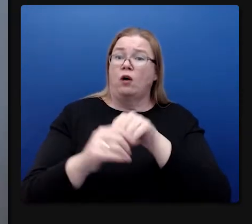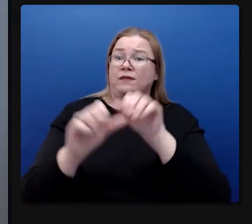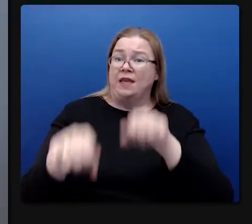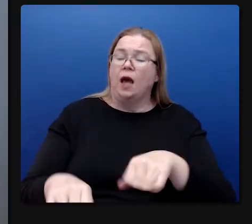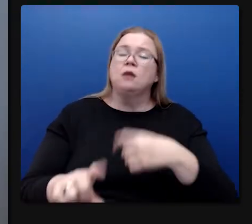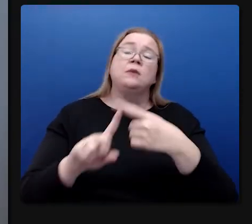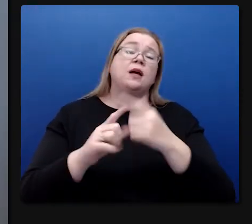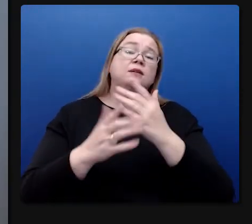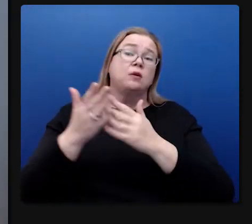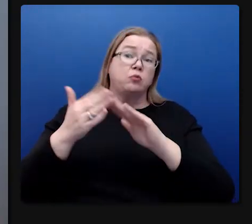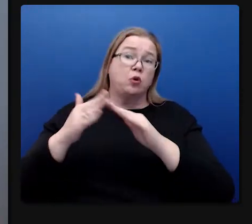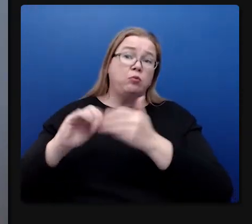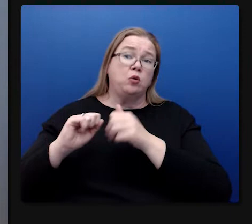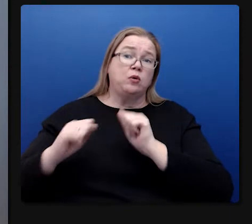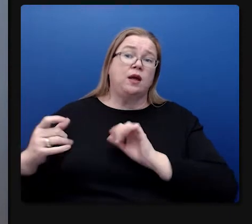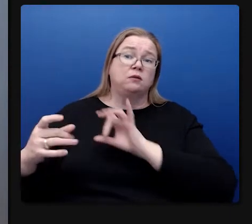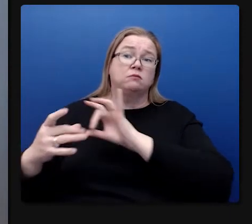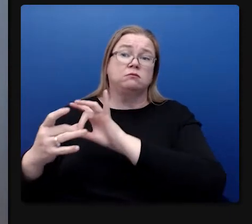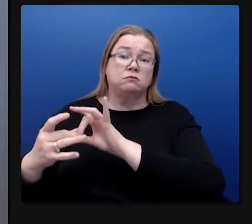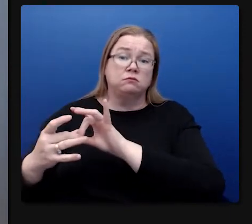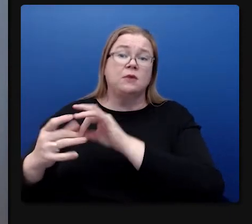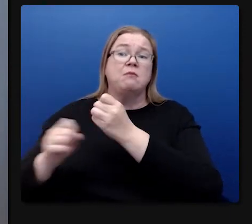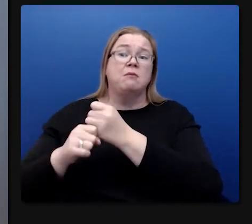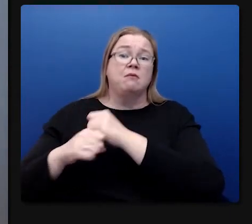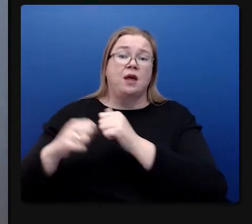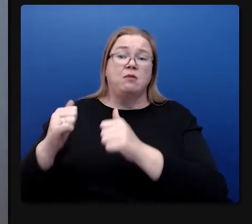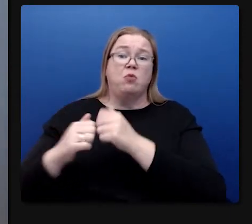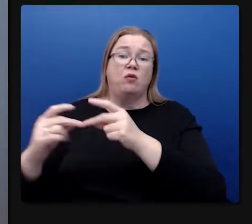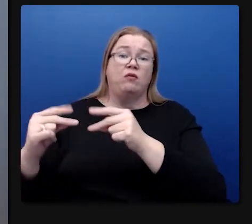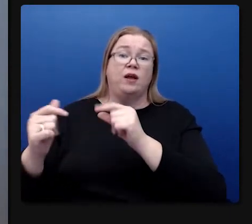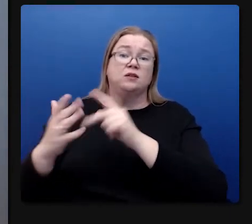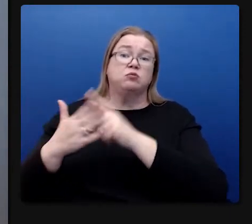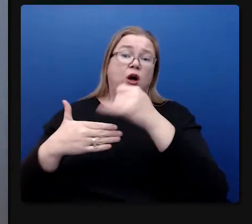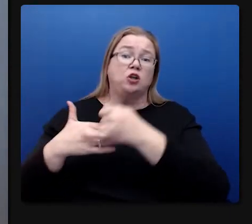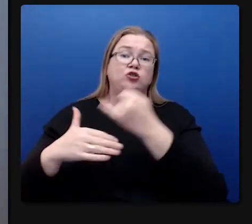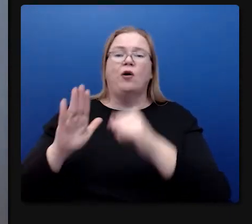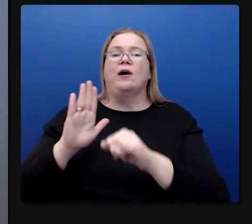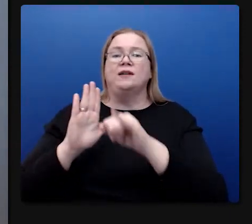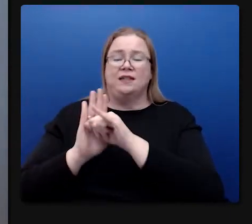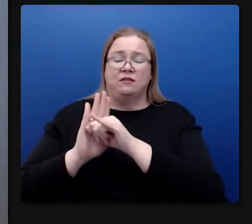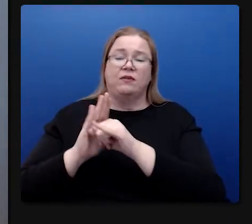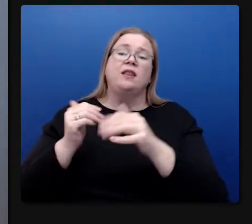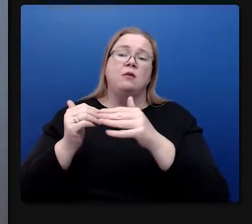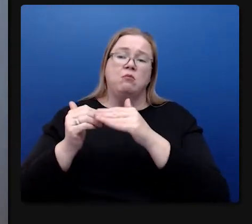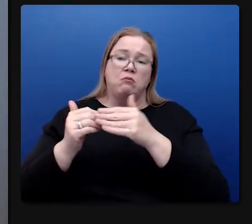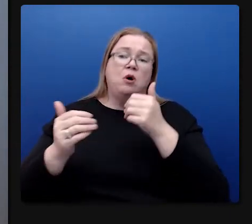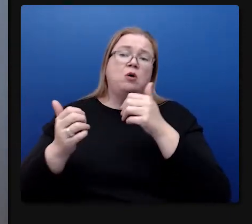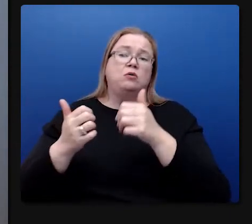As well as some communities you can hook up with in order to make the fastest progress or identify the lowest hanging fruit.